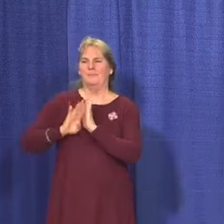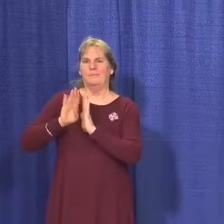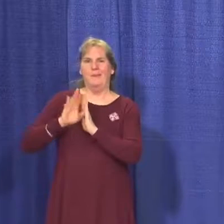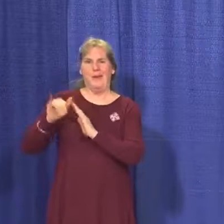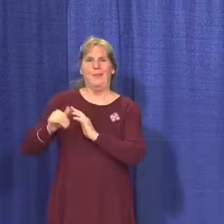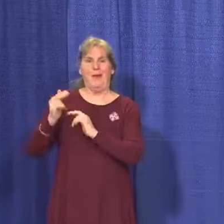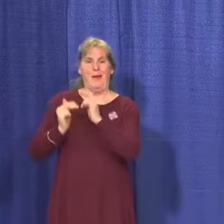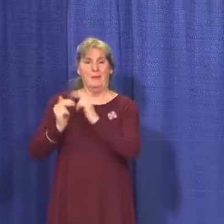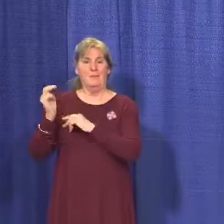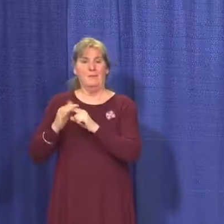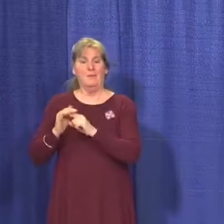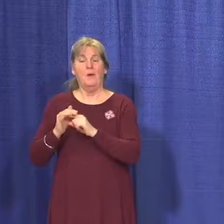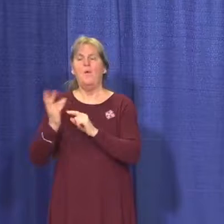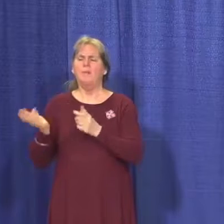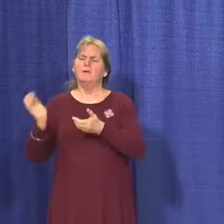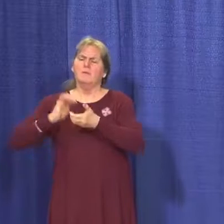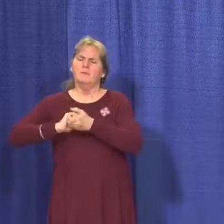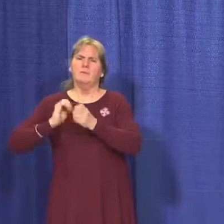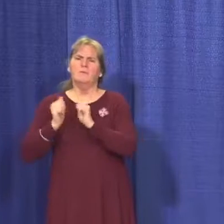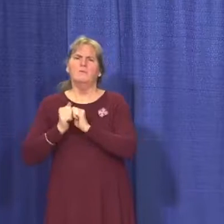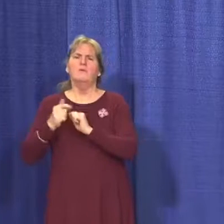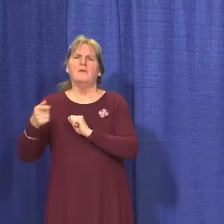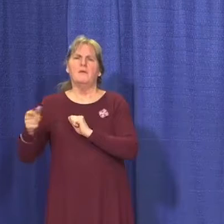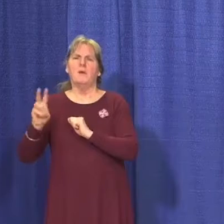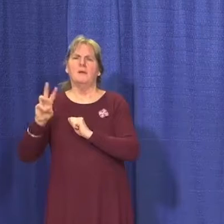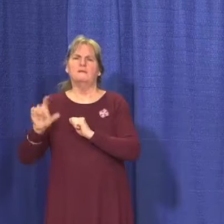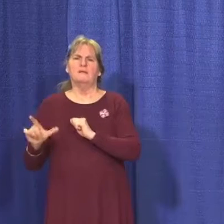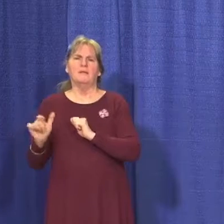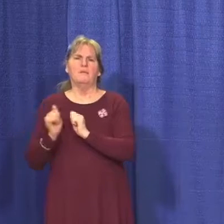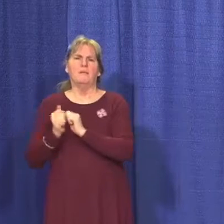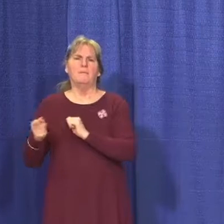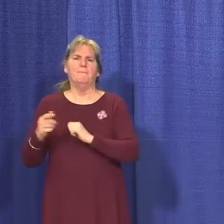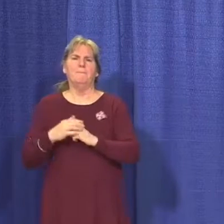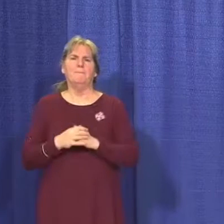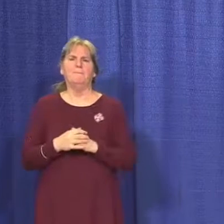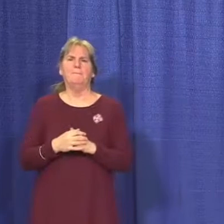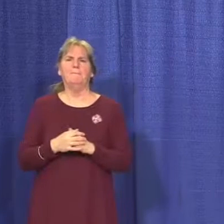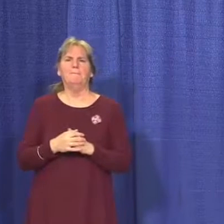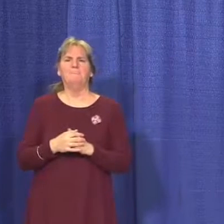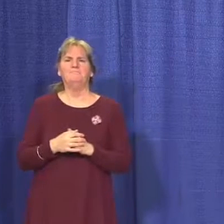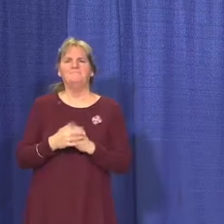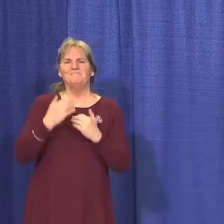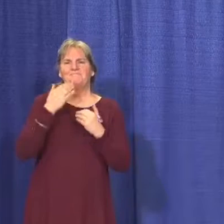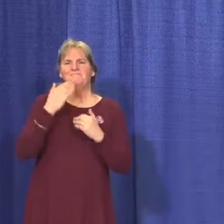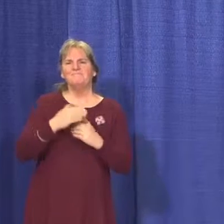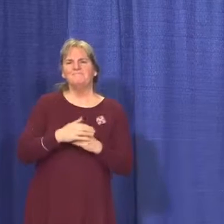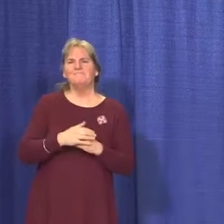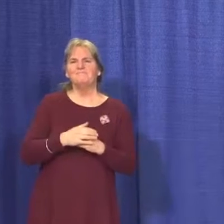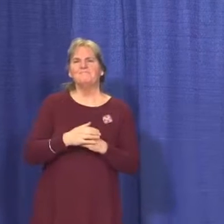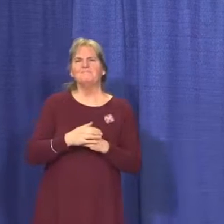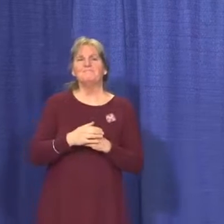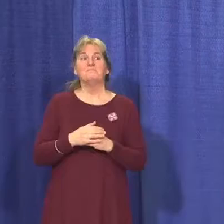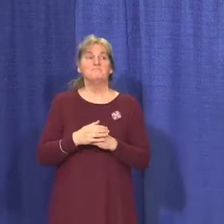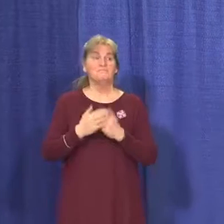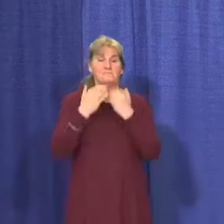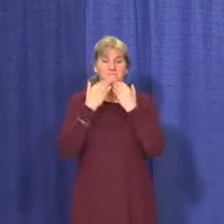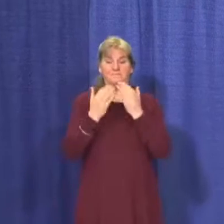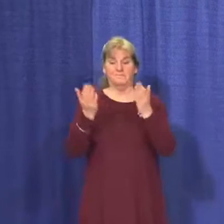design and development of that facility into it -- it will be done in collaboration with our partners in Watson Lake. Thank you.